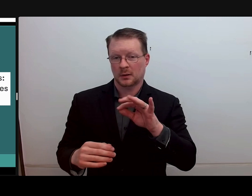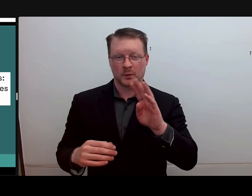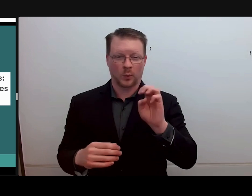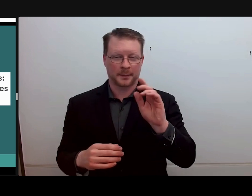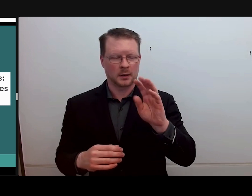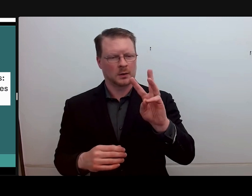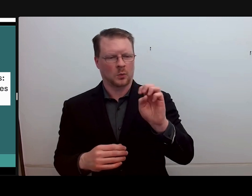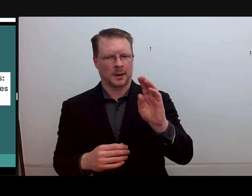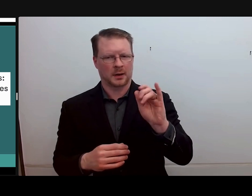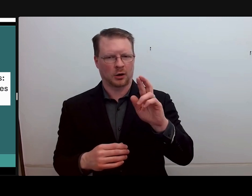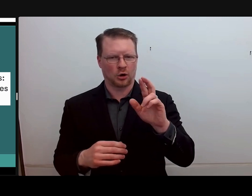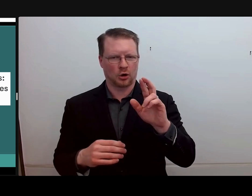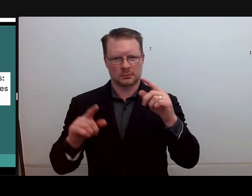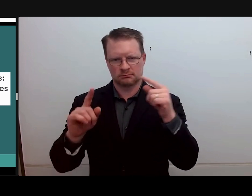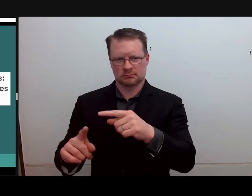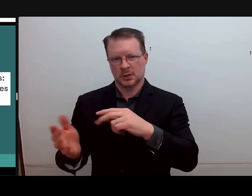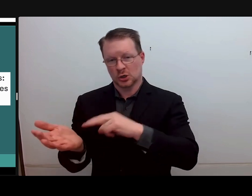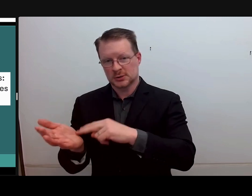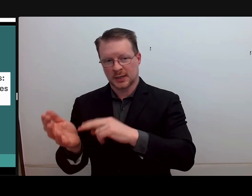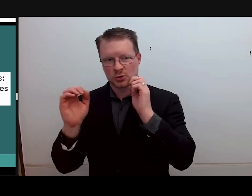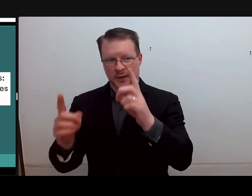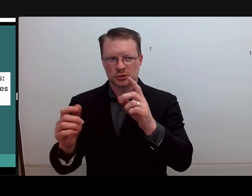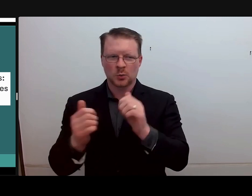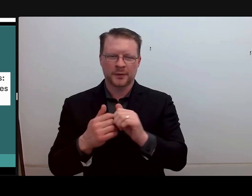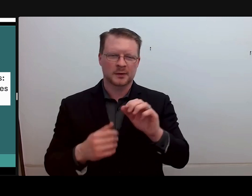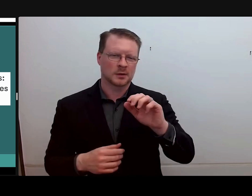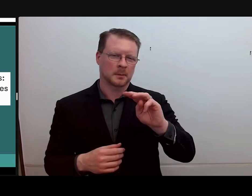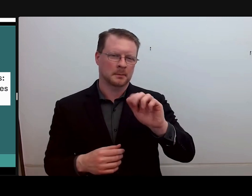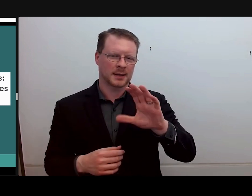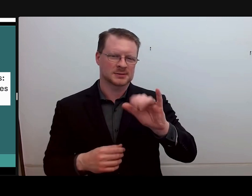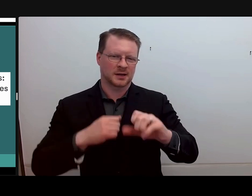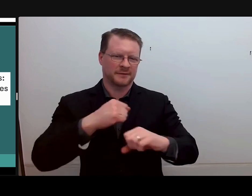Another example of a webinar focused on nursing education